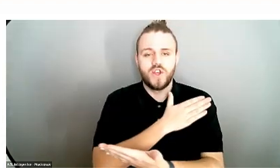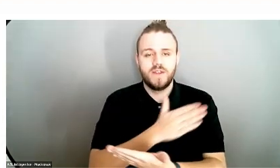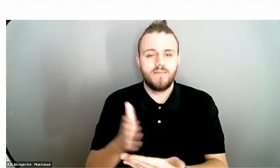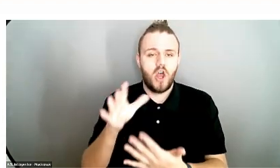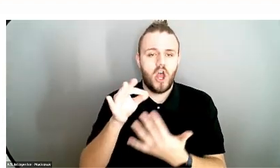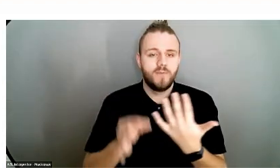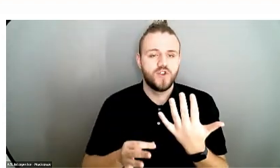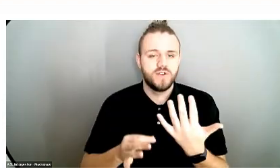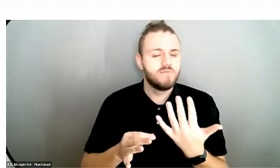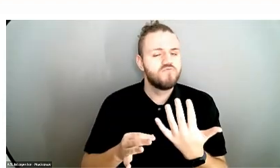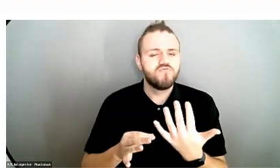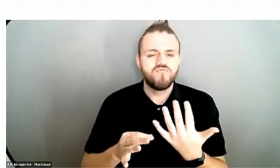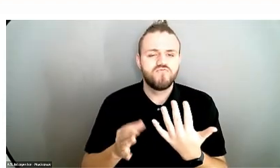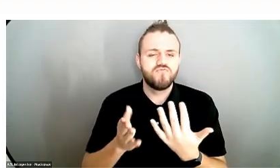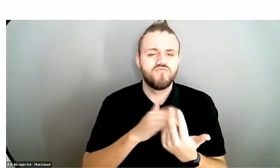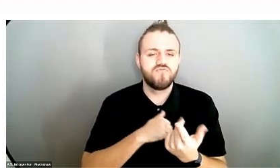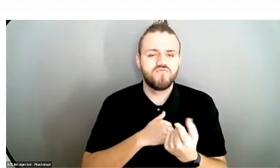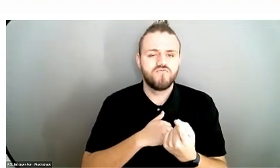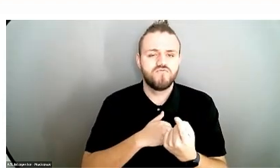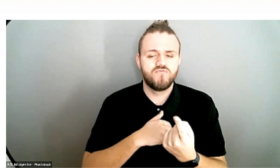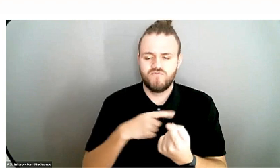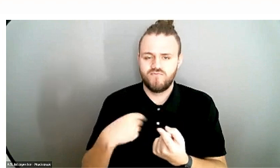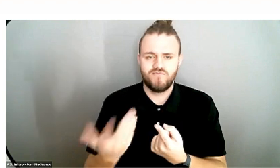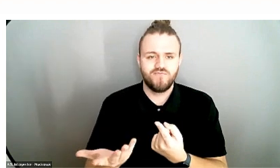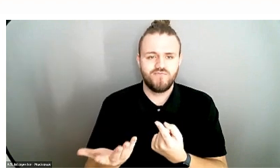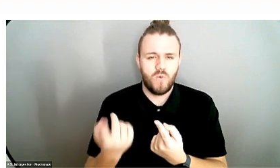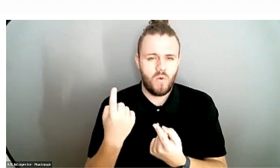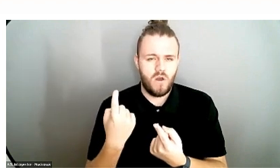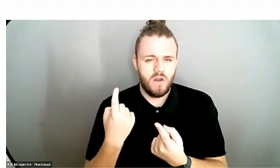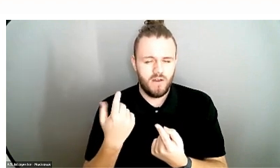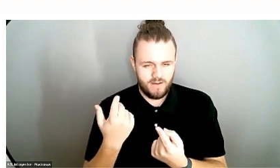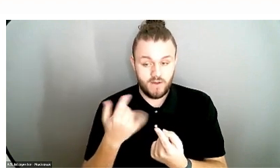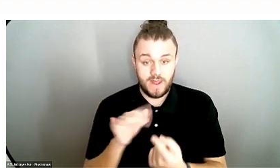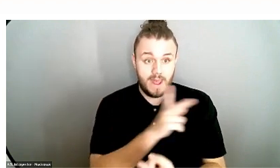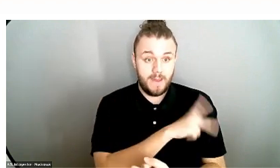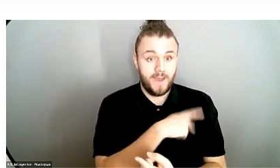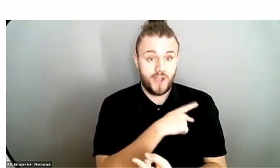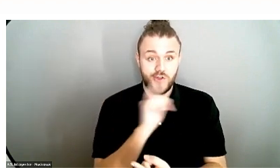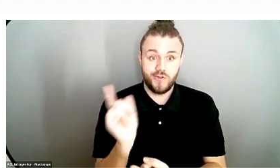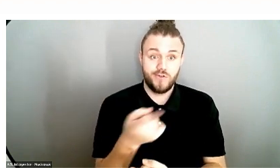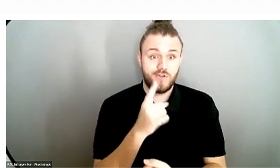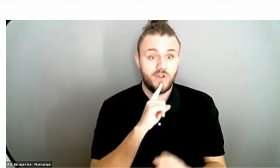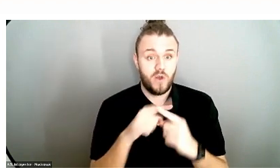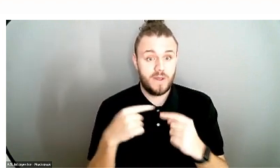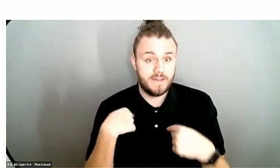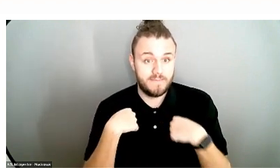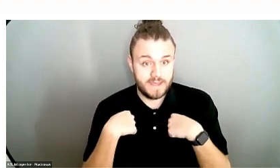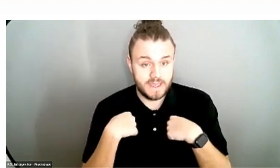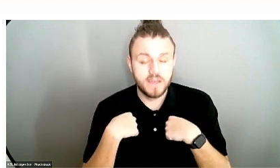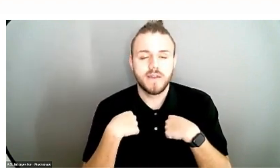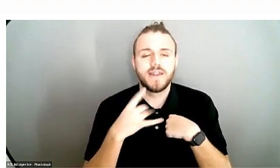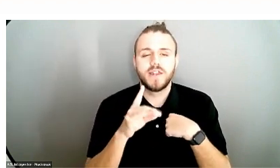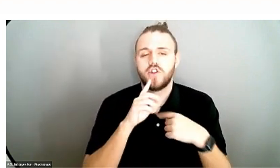And so after the patient came back and talked with me, we talked with the oncologists together and